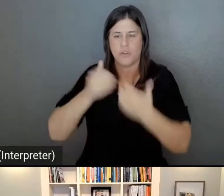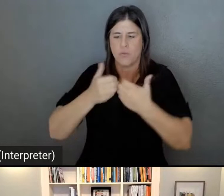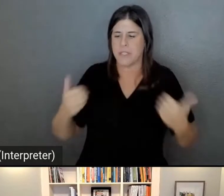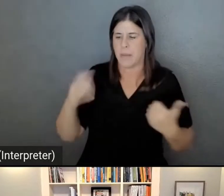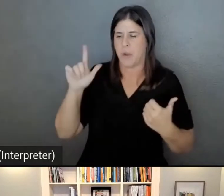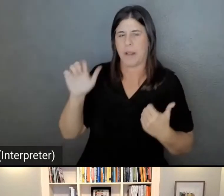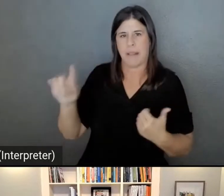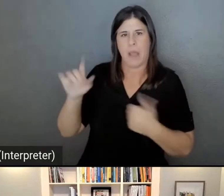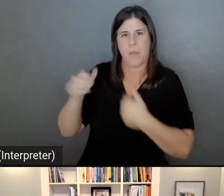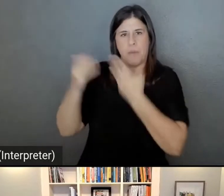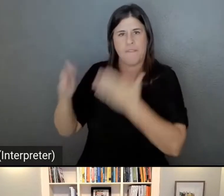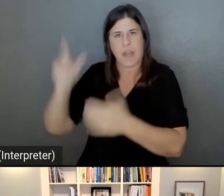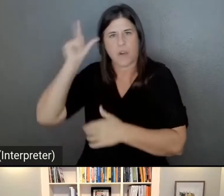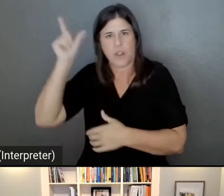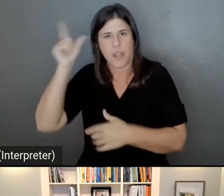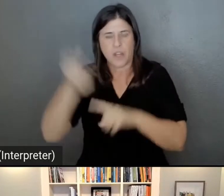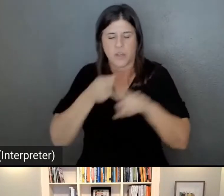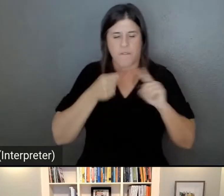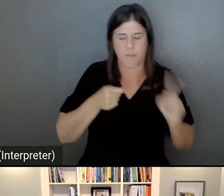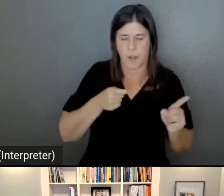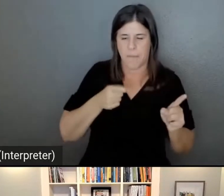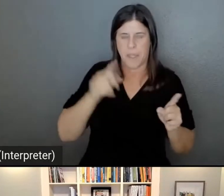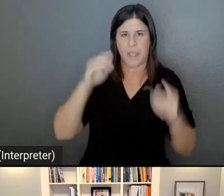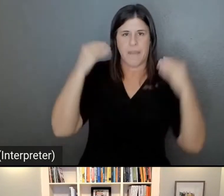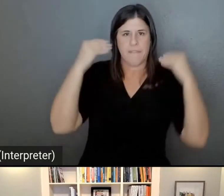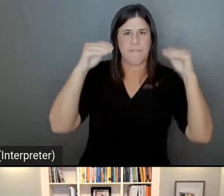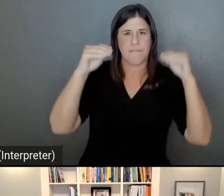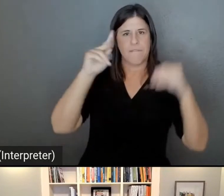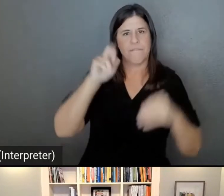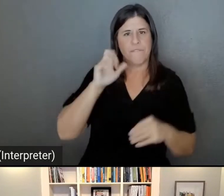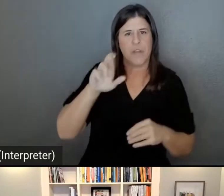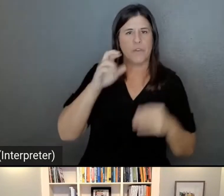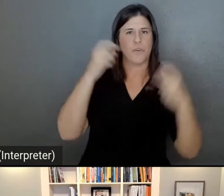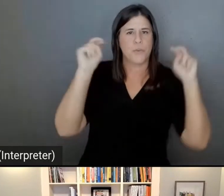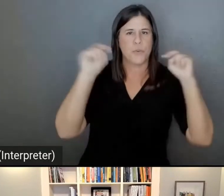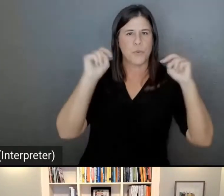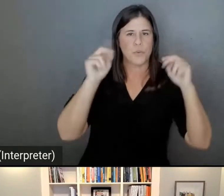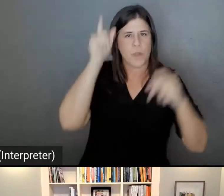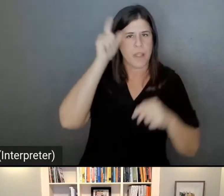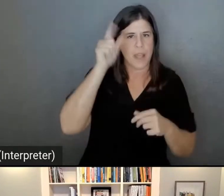from the vendor neutral logic. And so that's allowed us to be compatible with